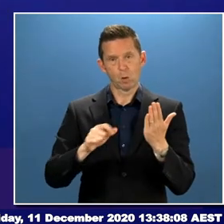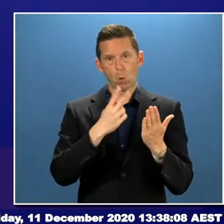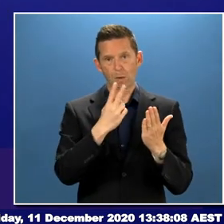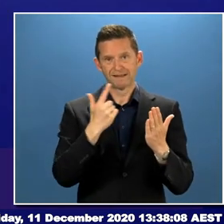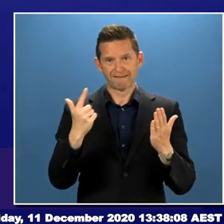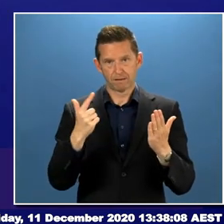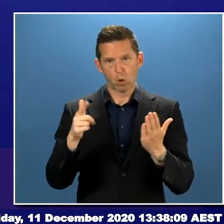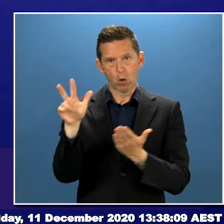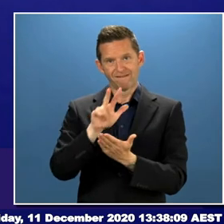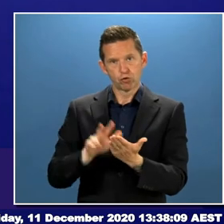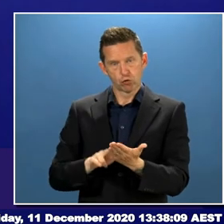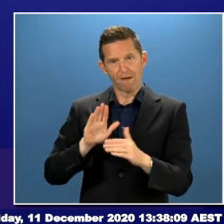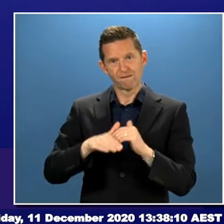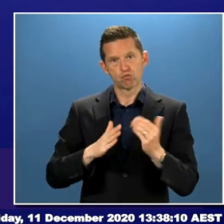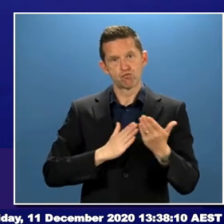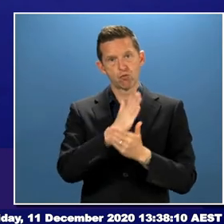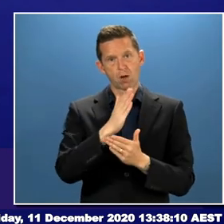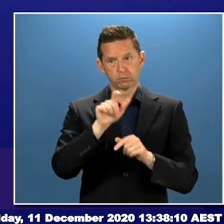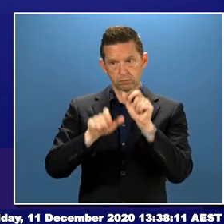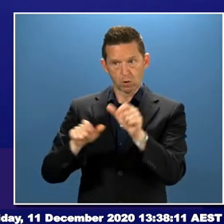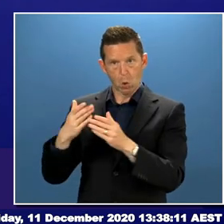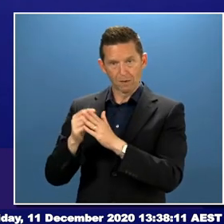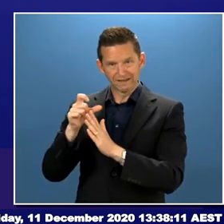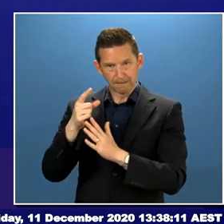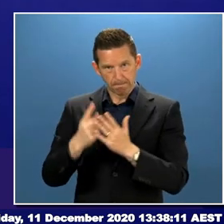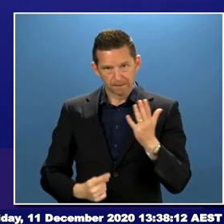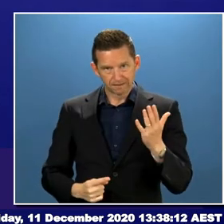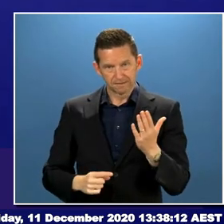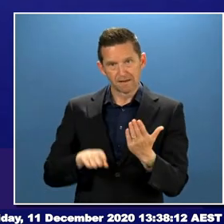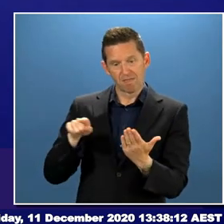Rights of Persons with Disabilities obliges States Parties to: